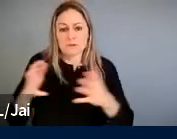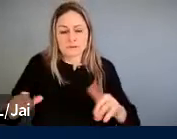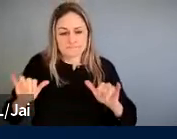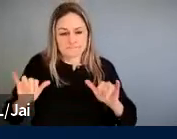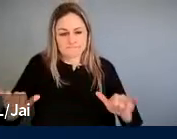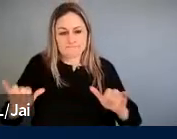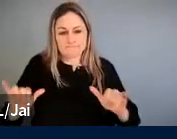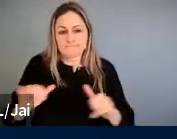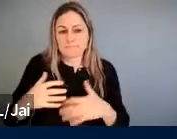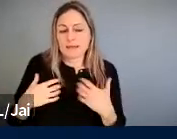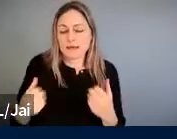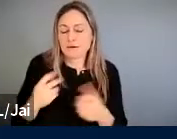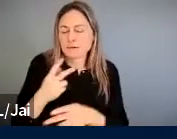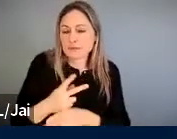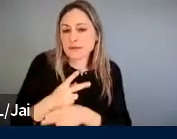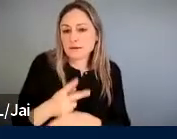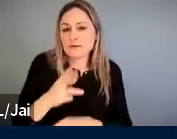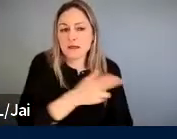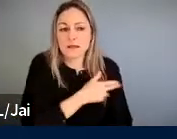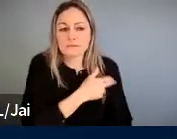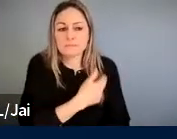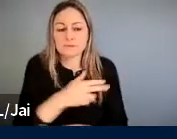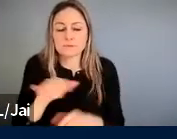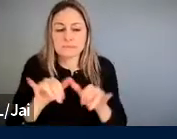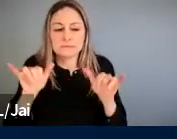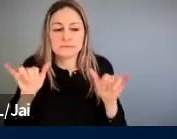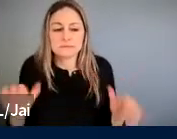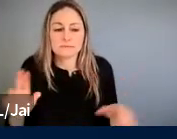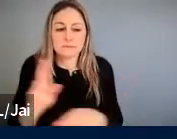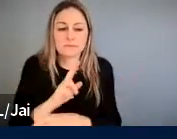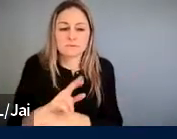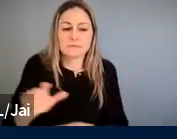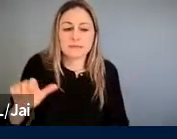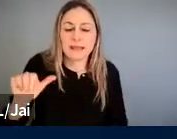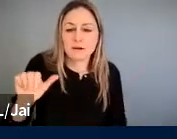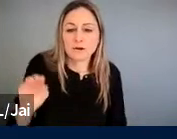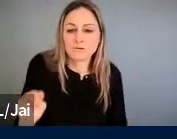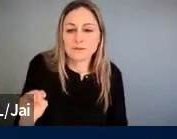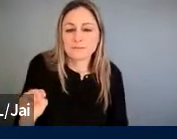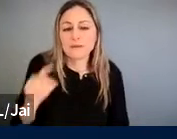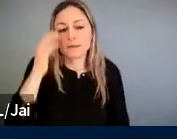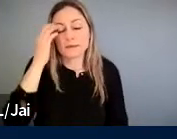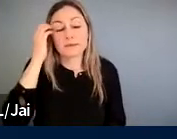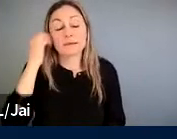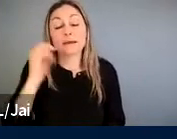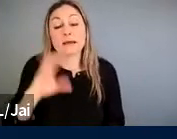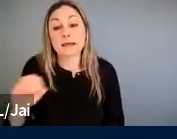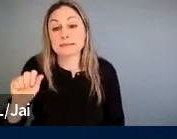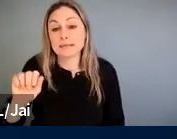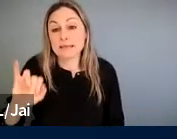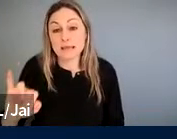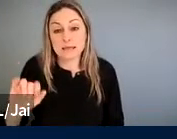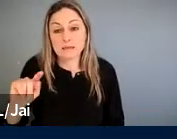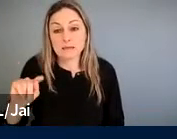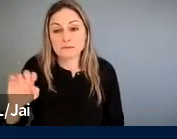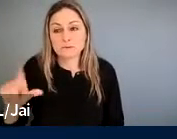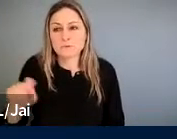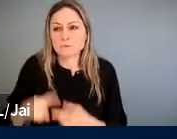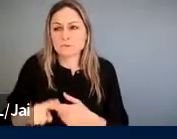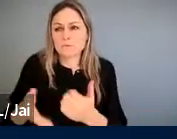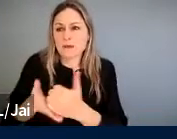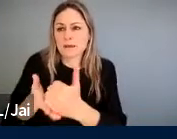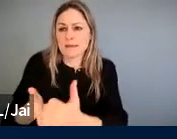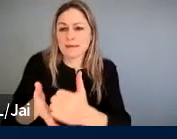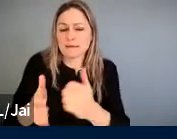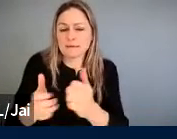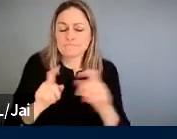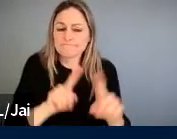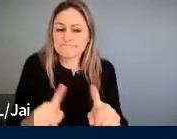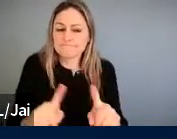hospital systems are utilizing algorithmic and AI tools to aid in various types of decision making,